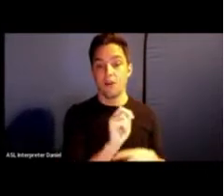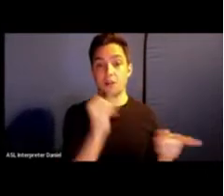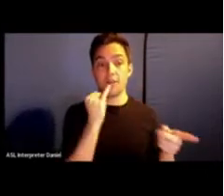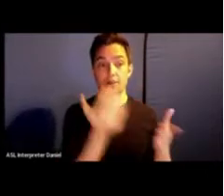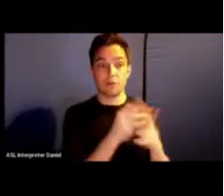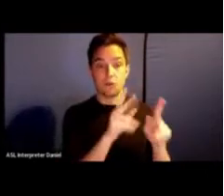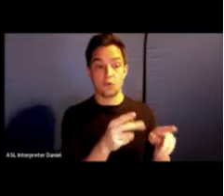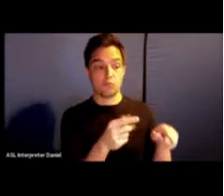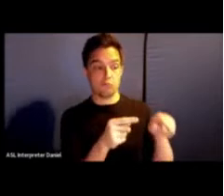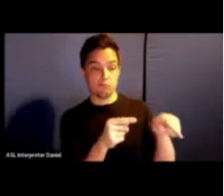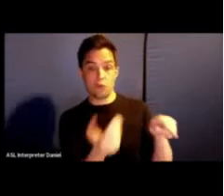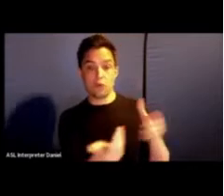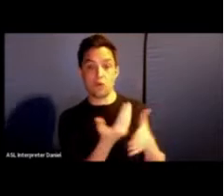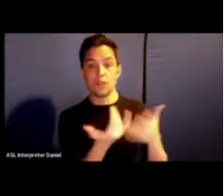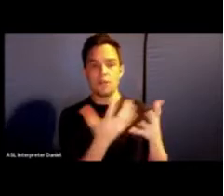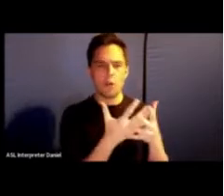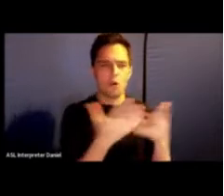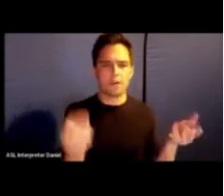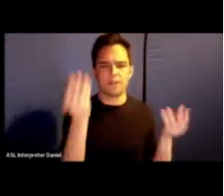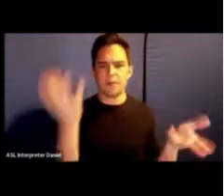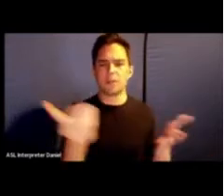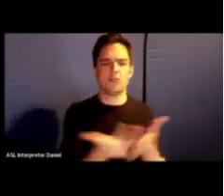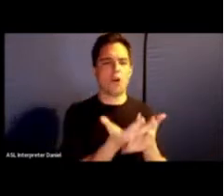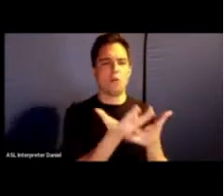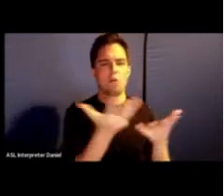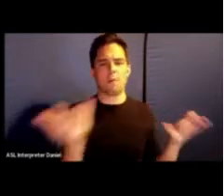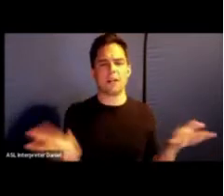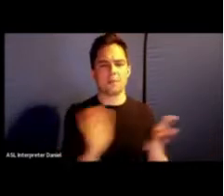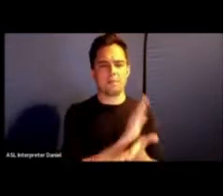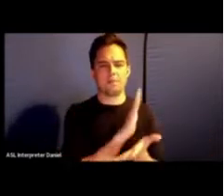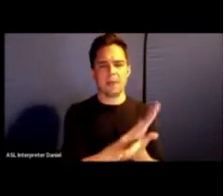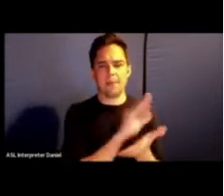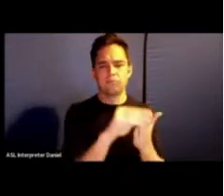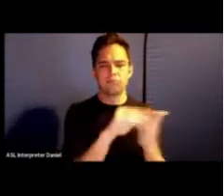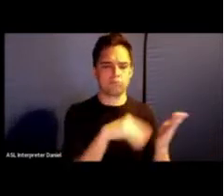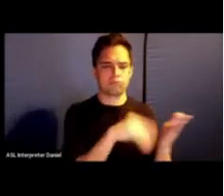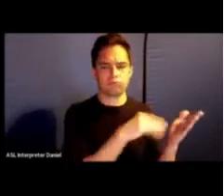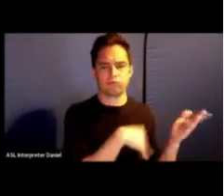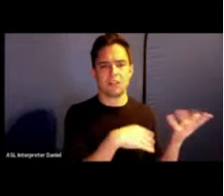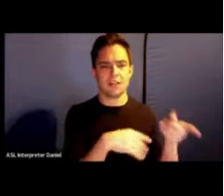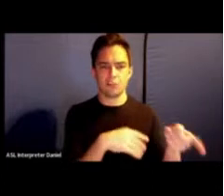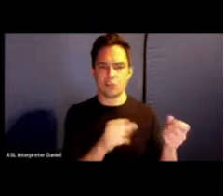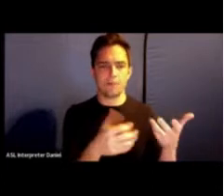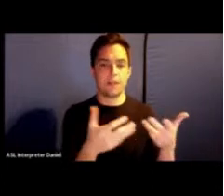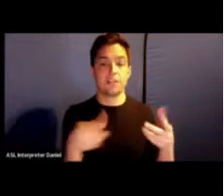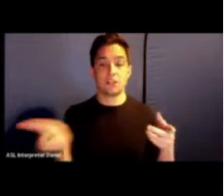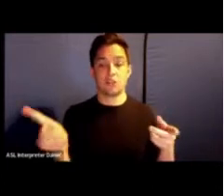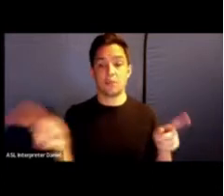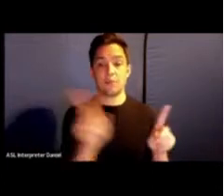there's so much paperwork and so much information that needs to be provided that you could be hanging out with your participant or seeing them or